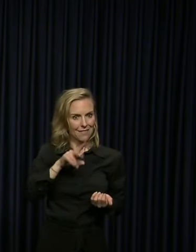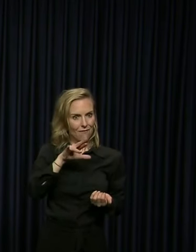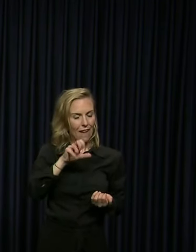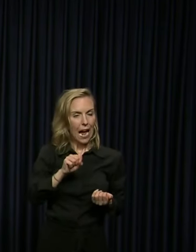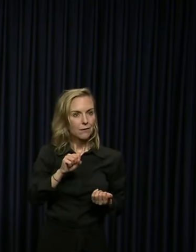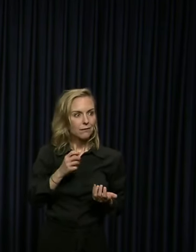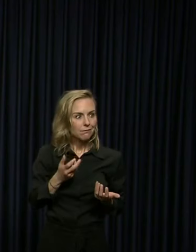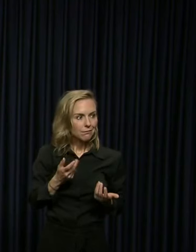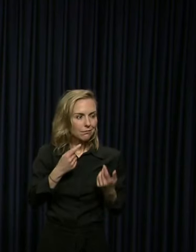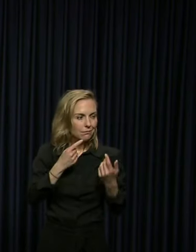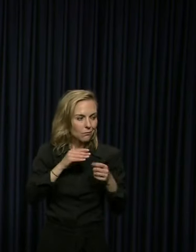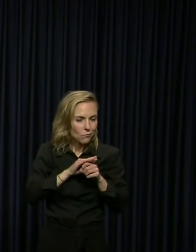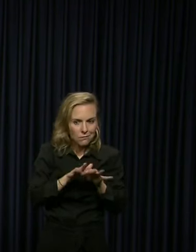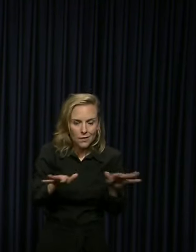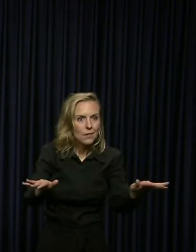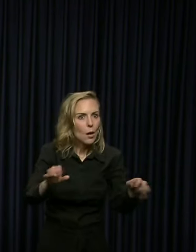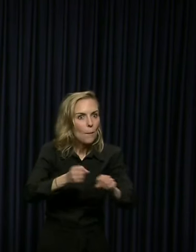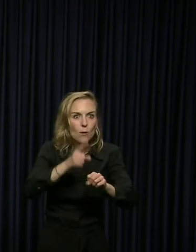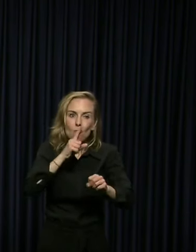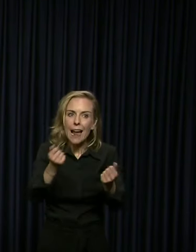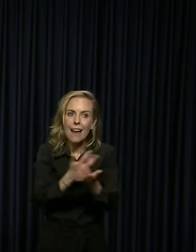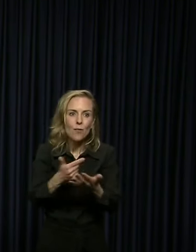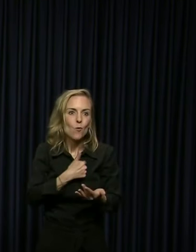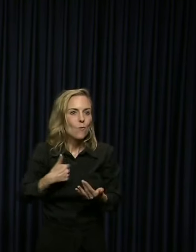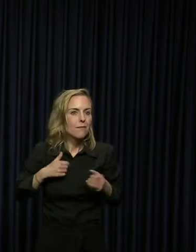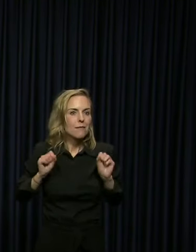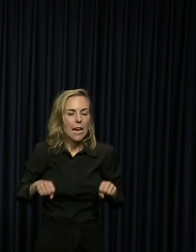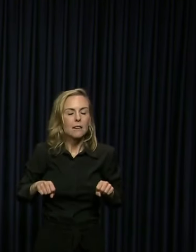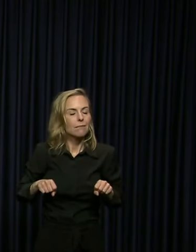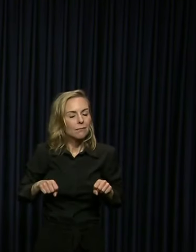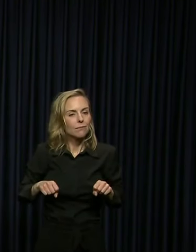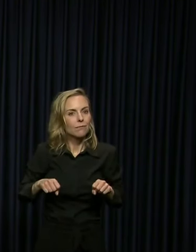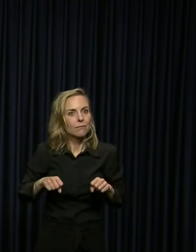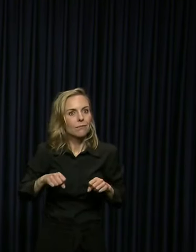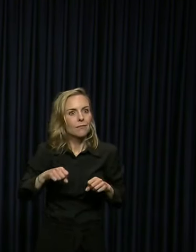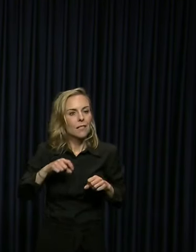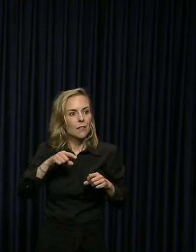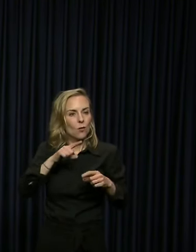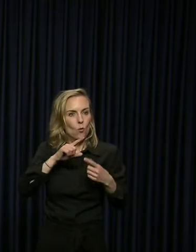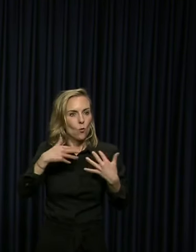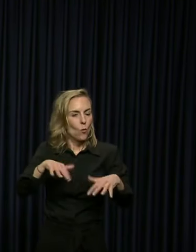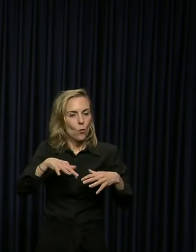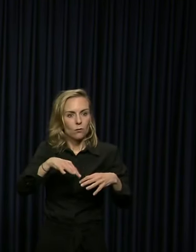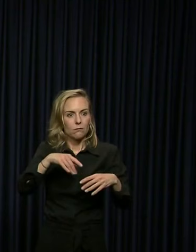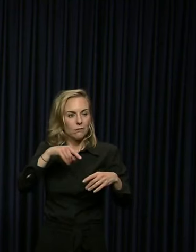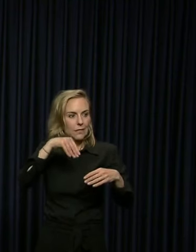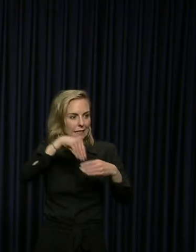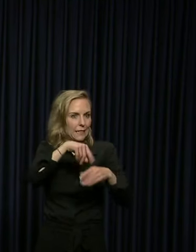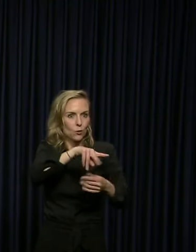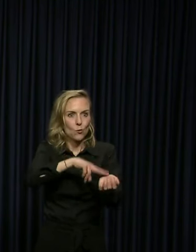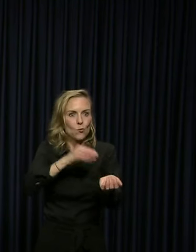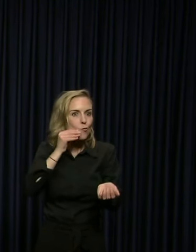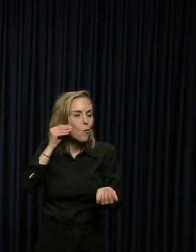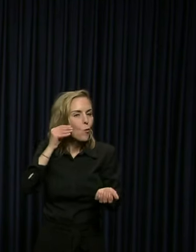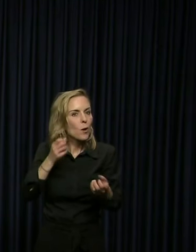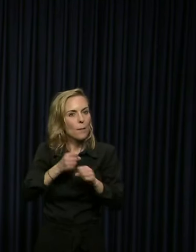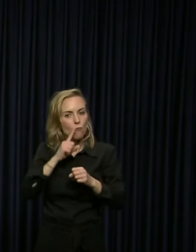POPULATION AND YOUR PERCENTAGE OF THE POPULATION, BUT NOW THERE ARE SEPARATE REQUESTS THAT ARE